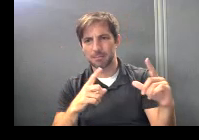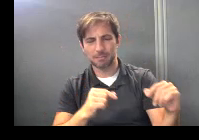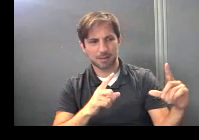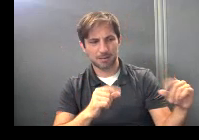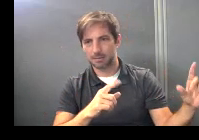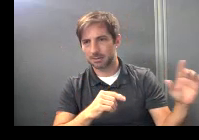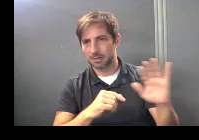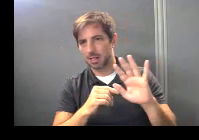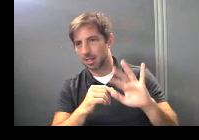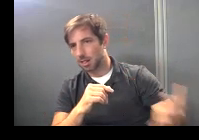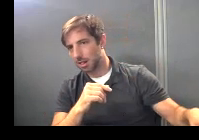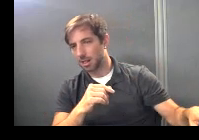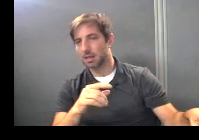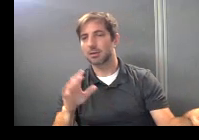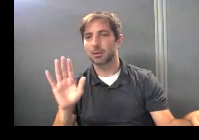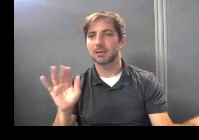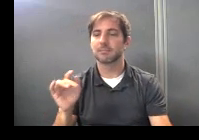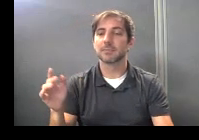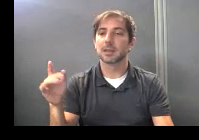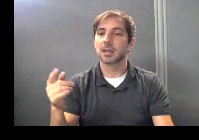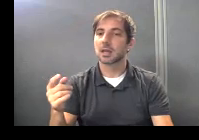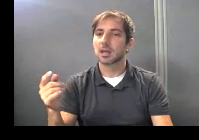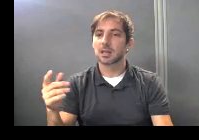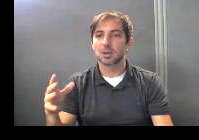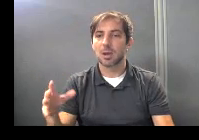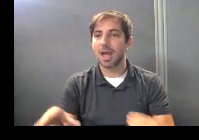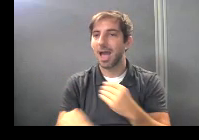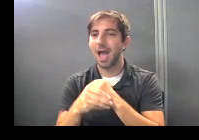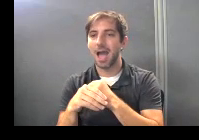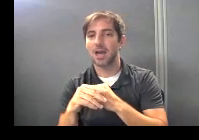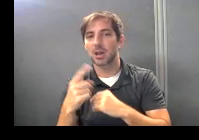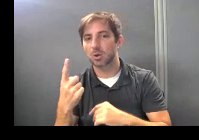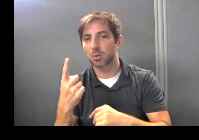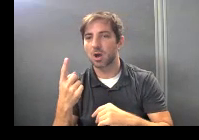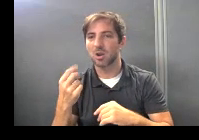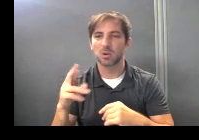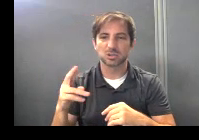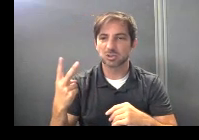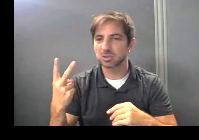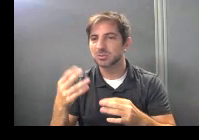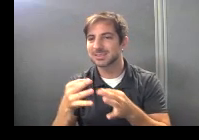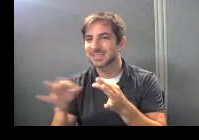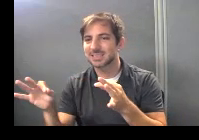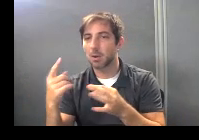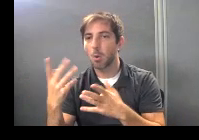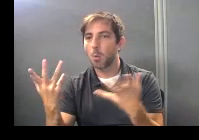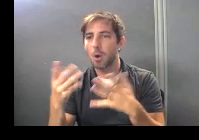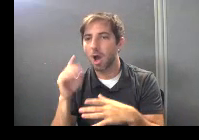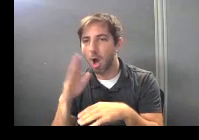APPLICATION. YOU CAN ADD ONE OR TWO SENTENCES ABOUT WHAT IS IN THE IMAGE. MAKE SURE THAT YOUR VIDEOS ARE CAPTIONED OR